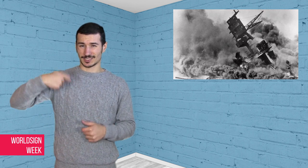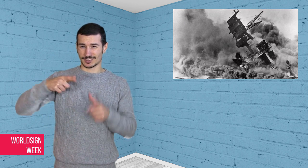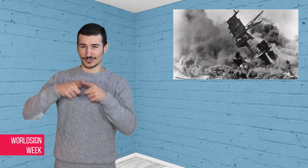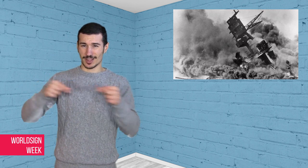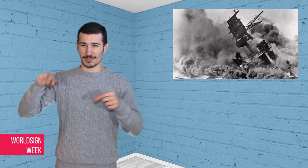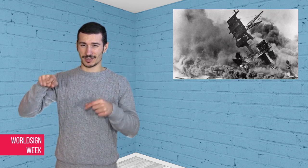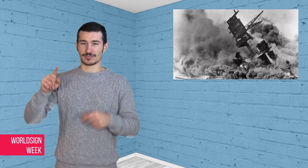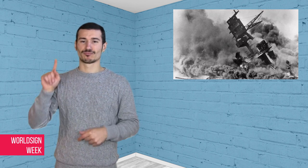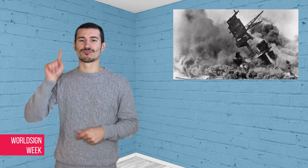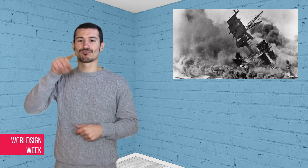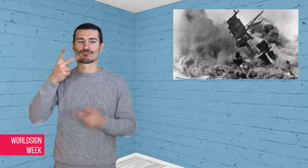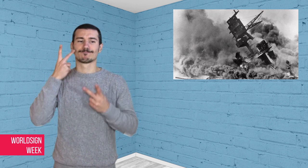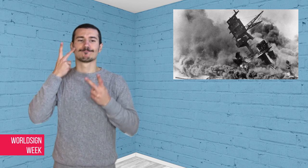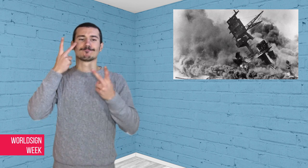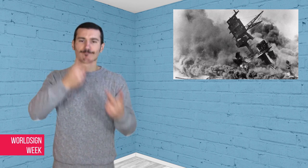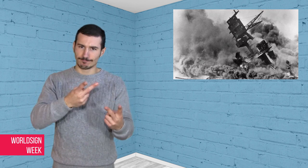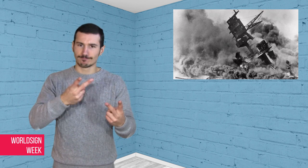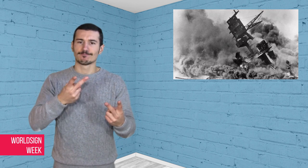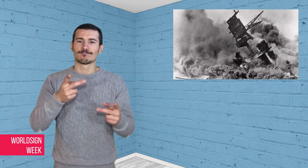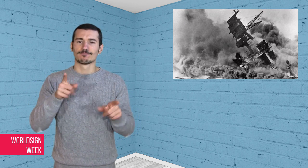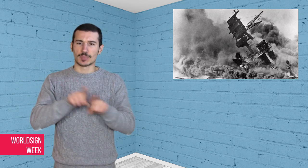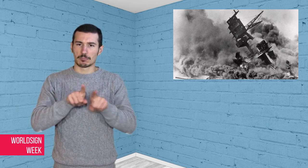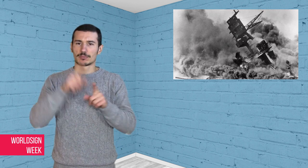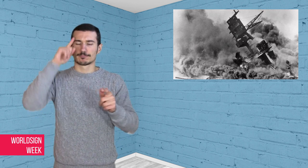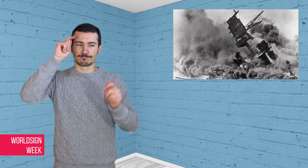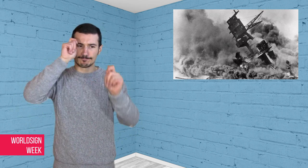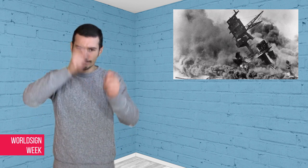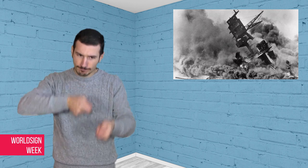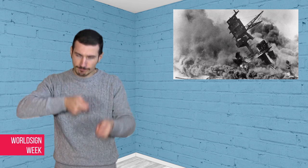military personnel from both sides.